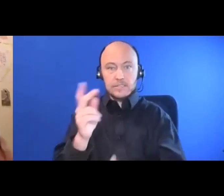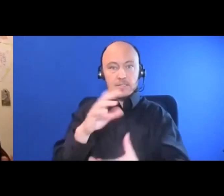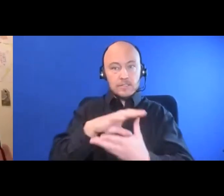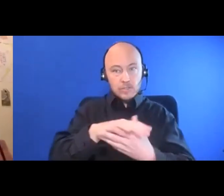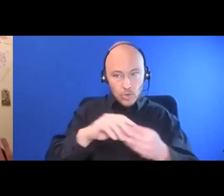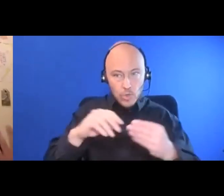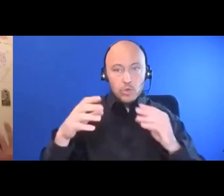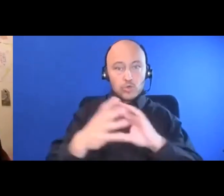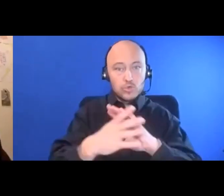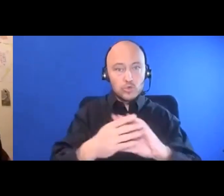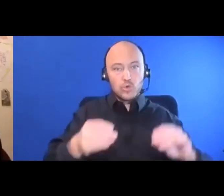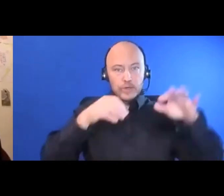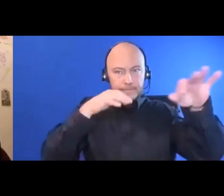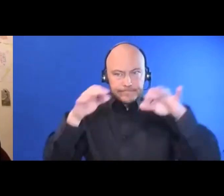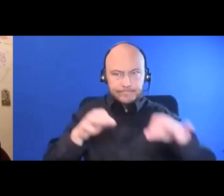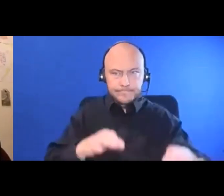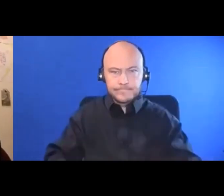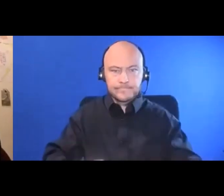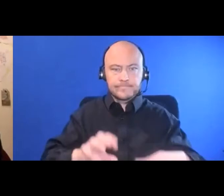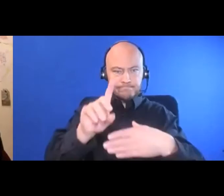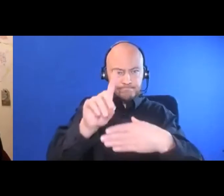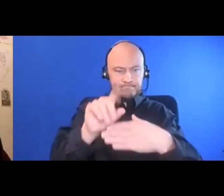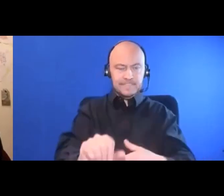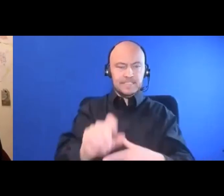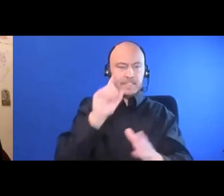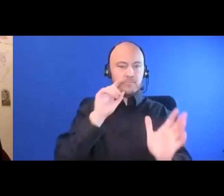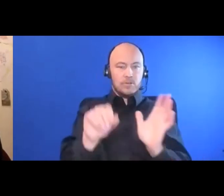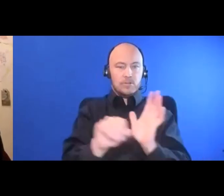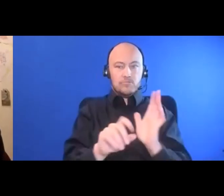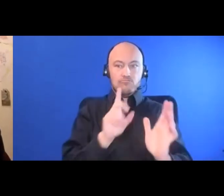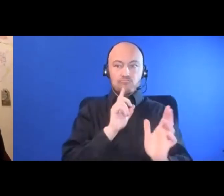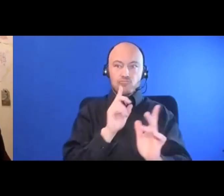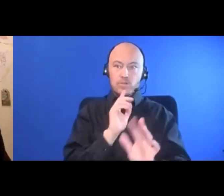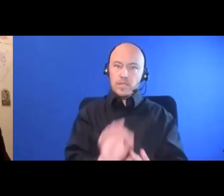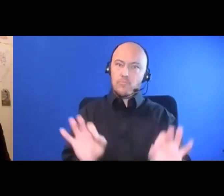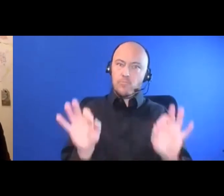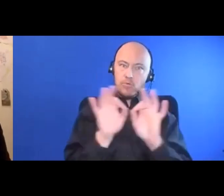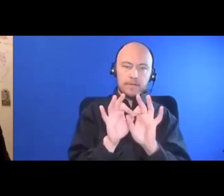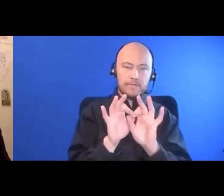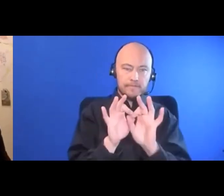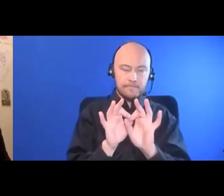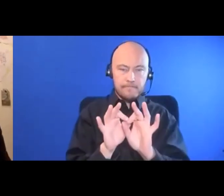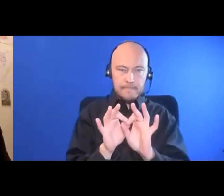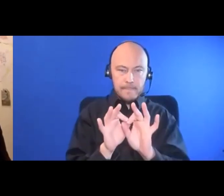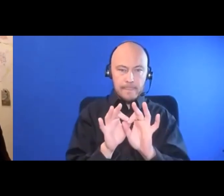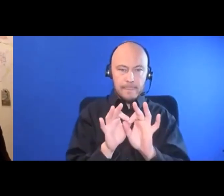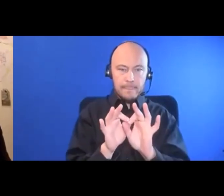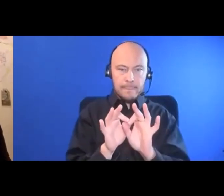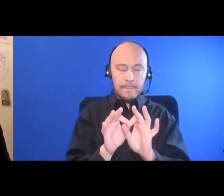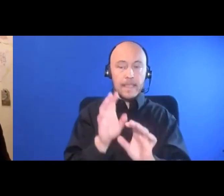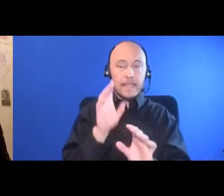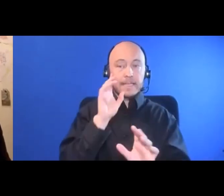of disability identity super important to me. I should also say that identity is fluid